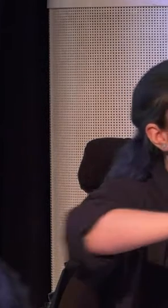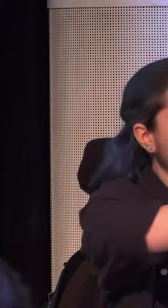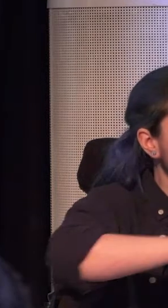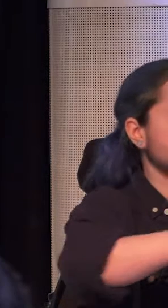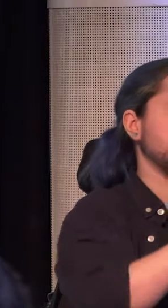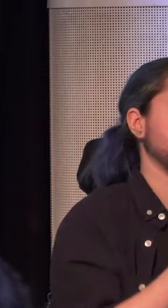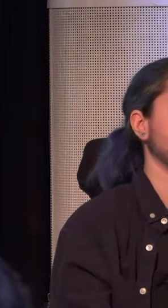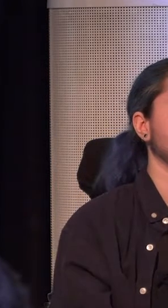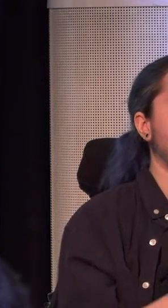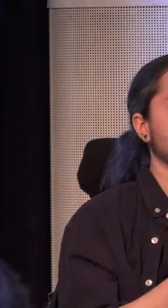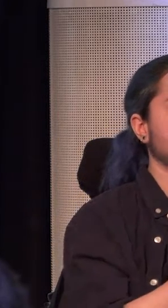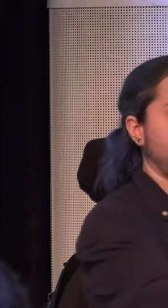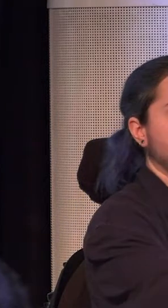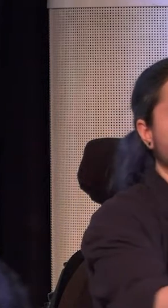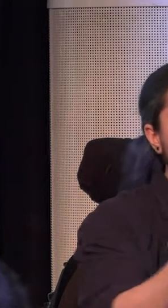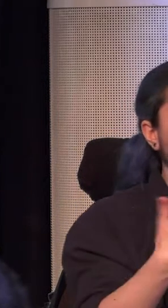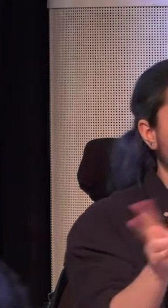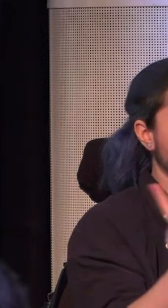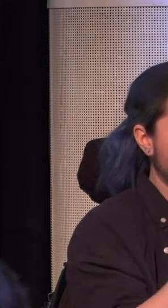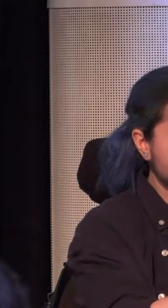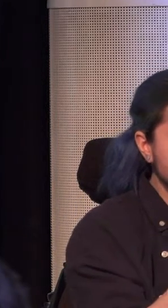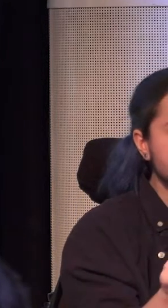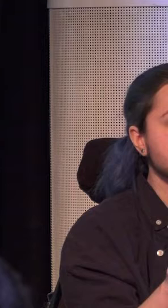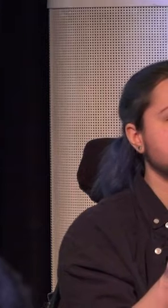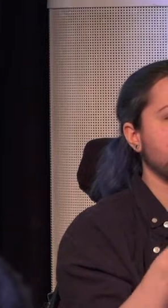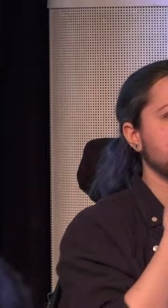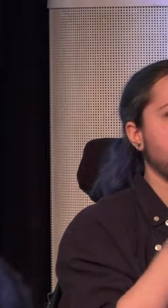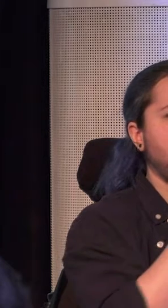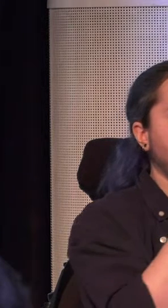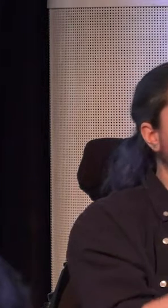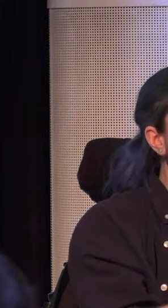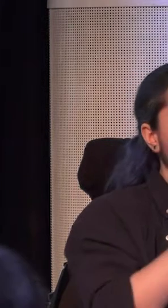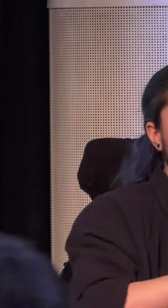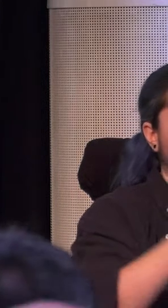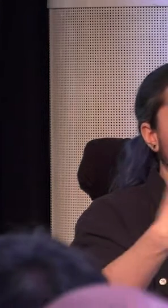and the kind of feedback that we get from our parents that how amazing this process has been for them